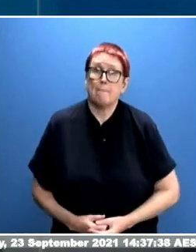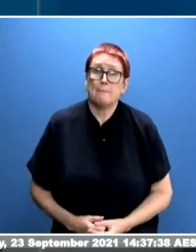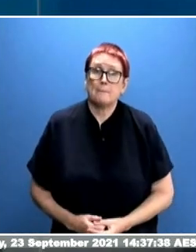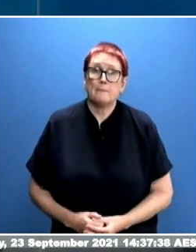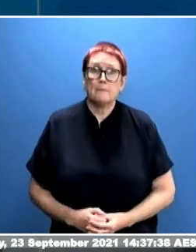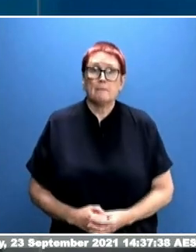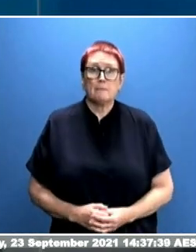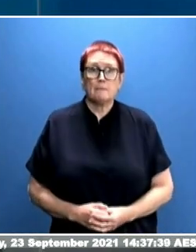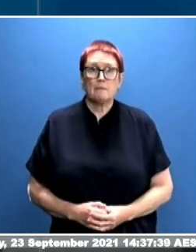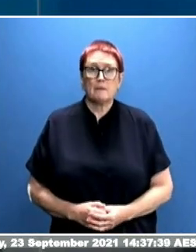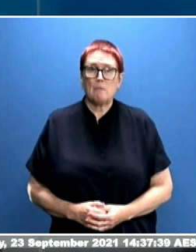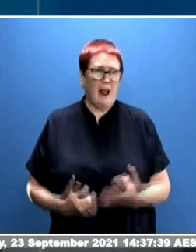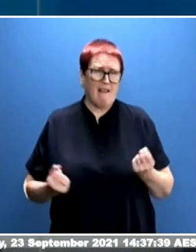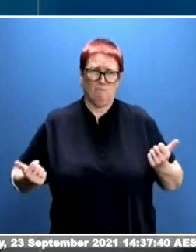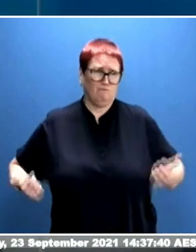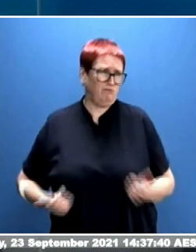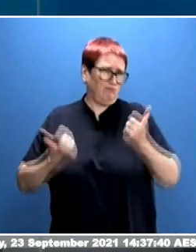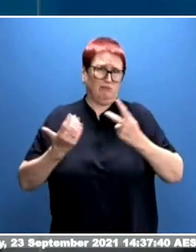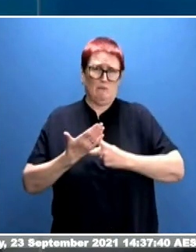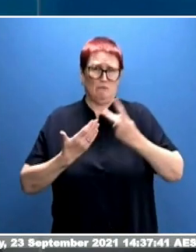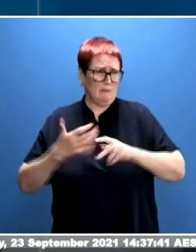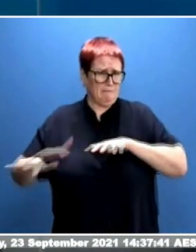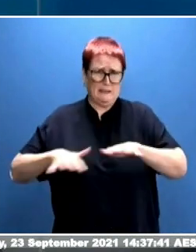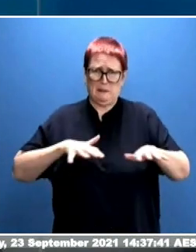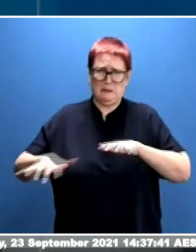have a full program on a daily basis.